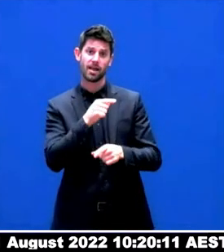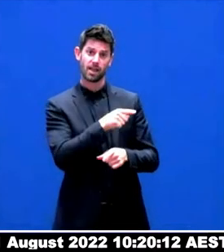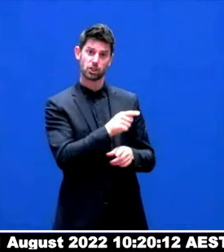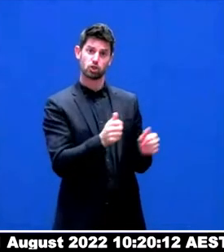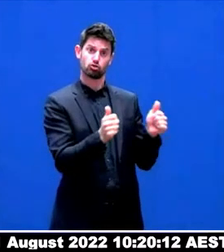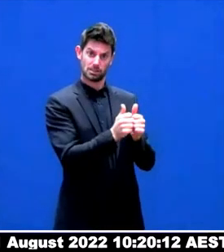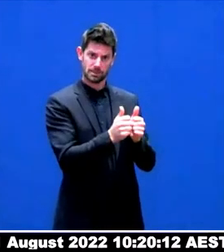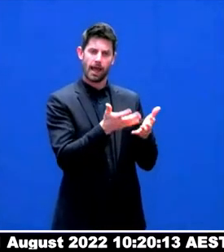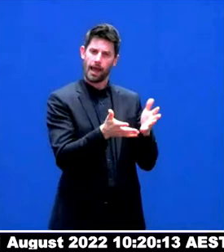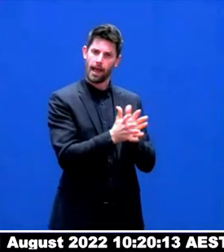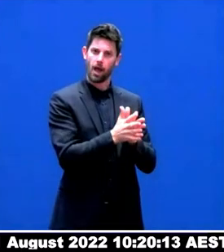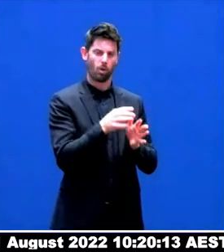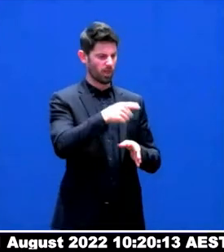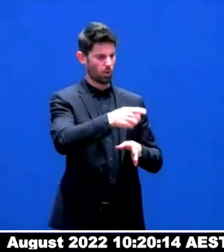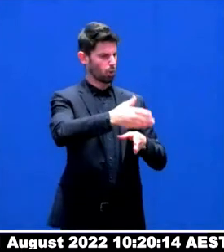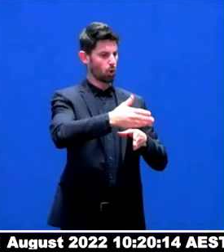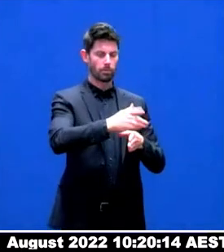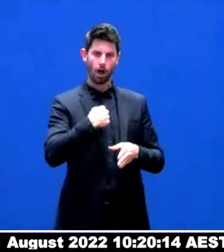but can I just ask you a couple of sort of features about it.